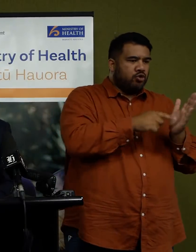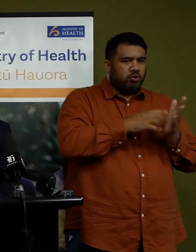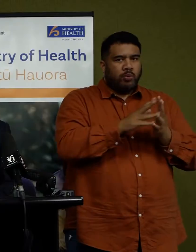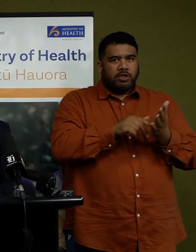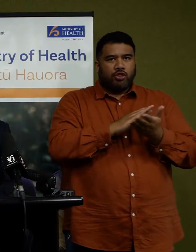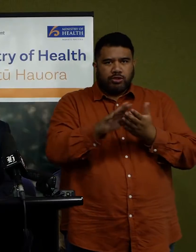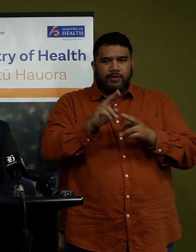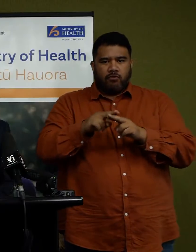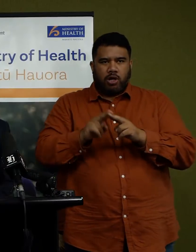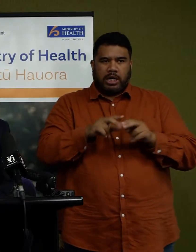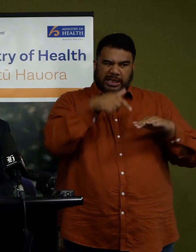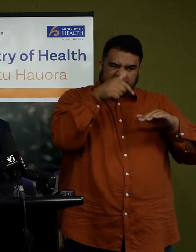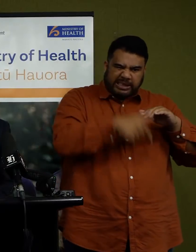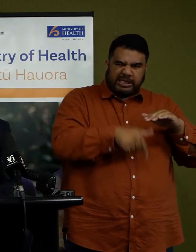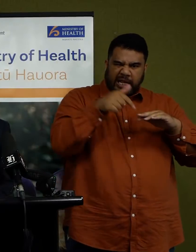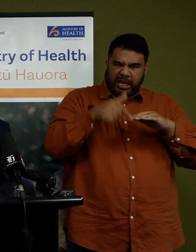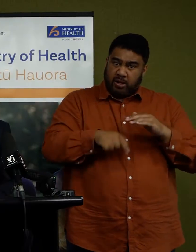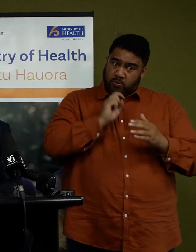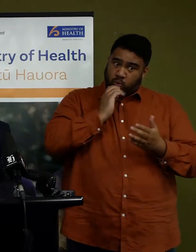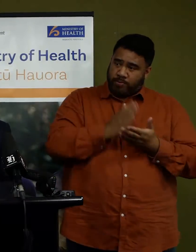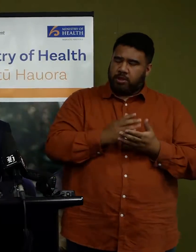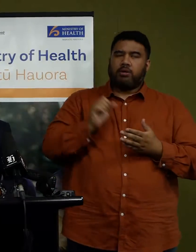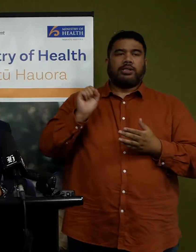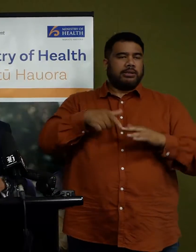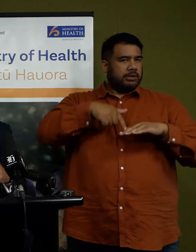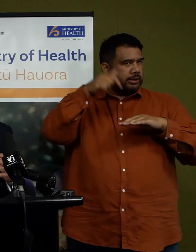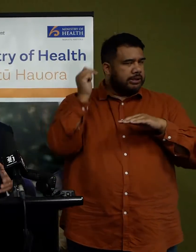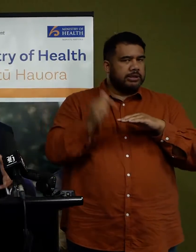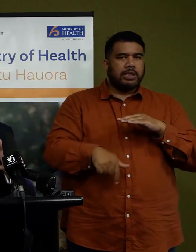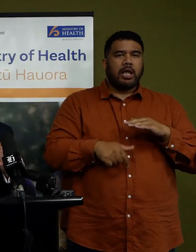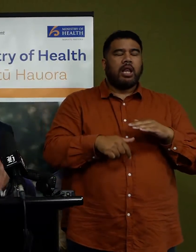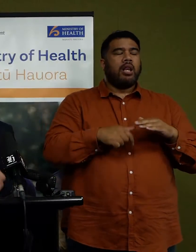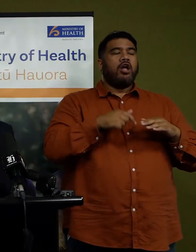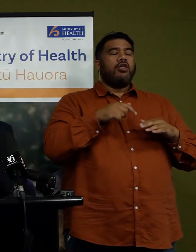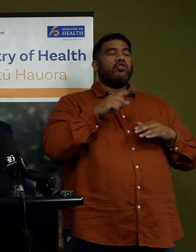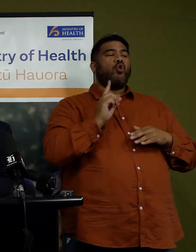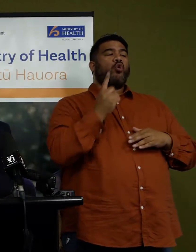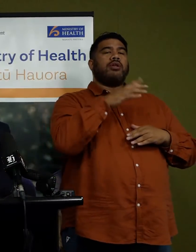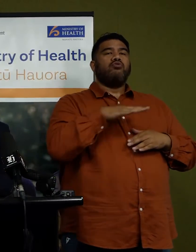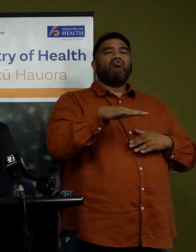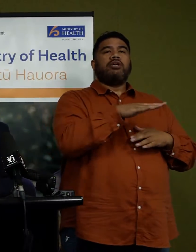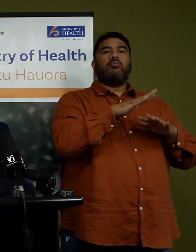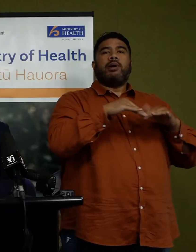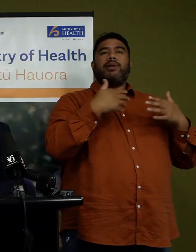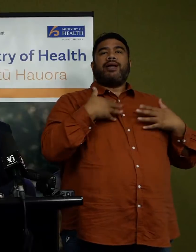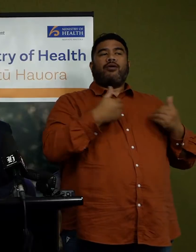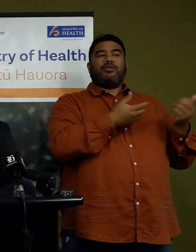Very detailed-- so the Auckland Regional Public Health Service gets a day-by-day, movement-by-movement